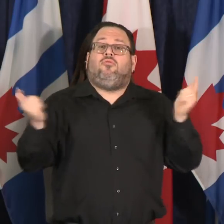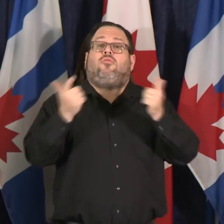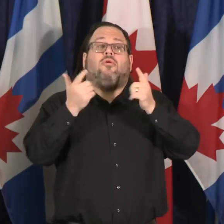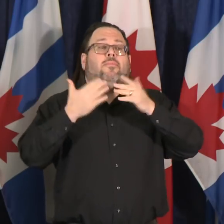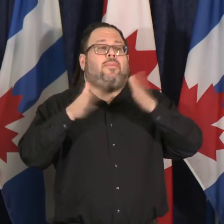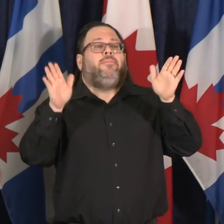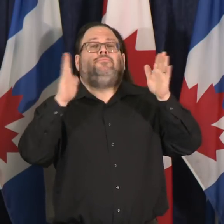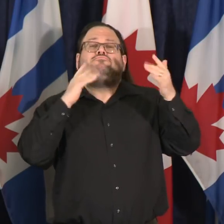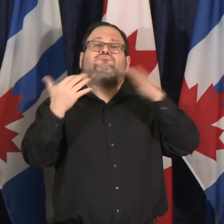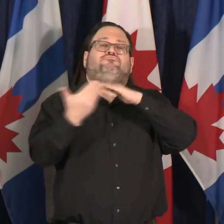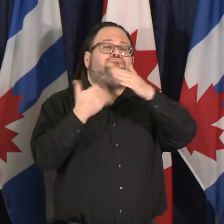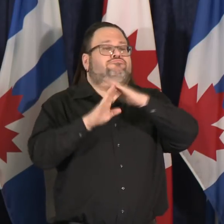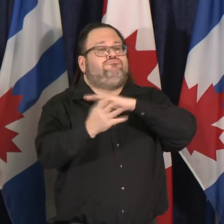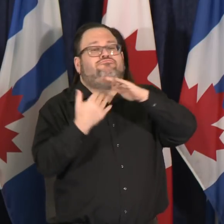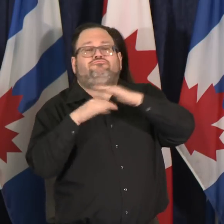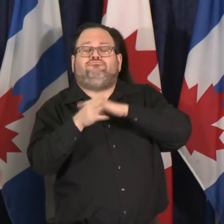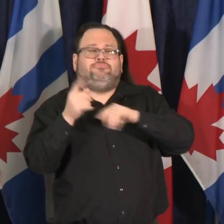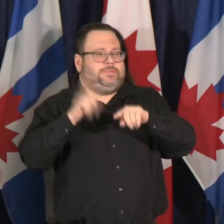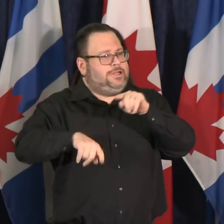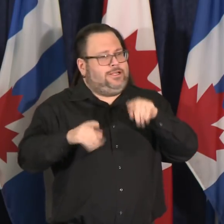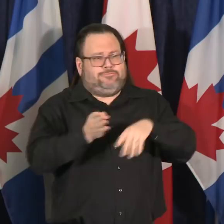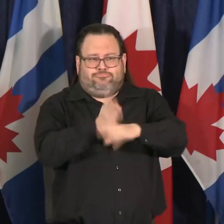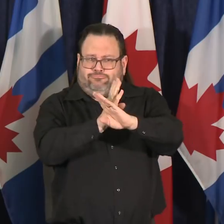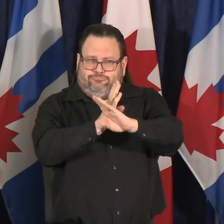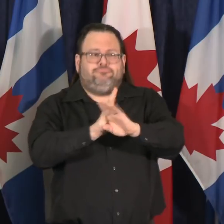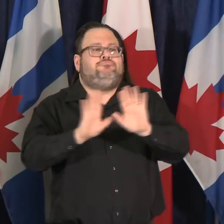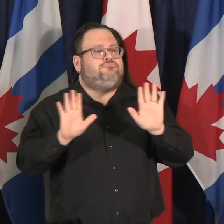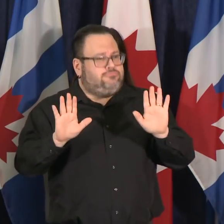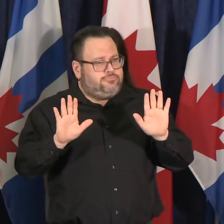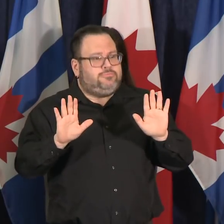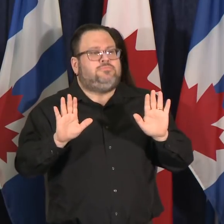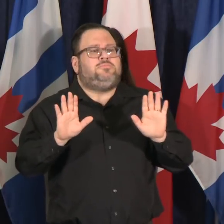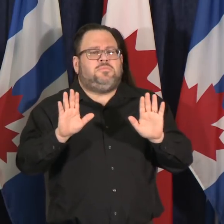been assigned to work from home in addition to the services we Anette that